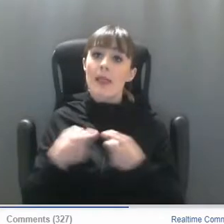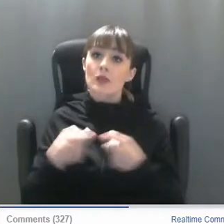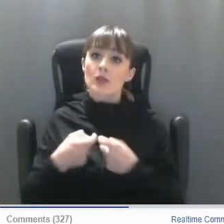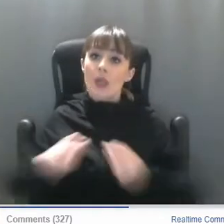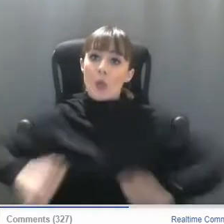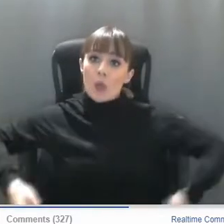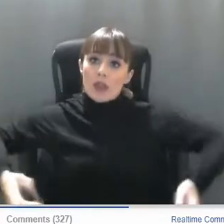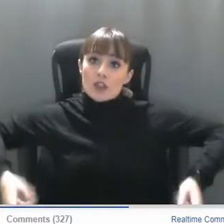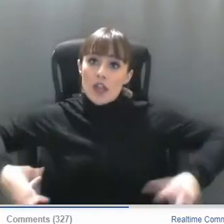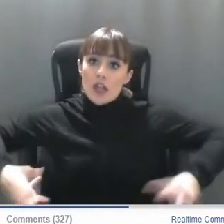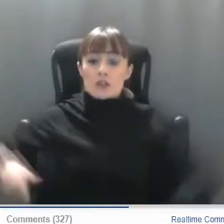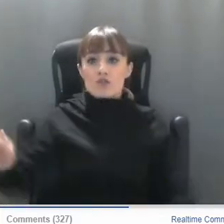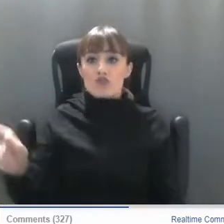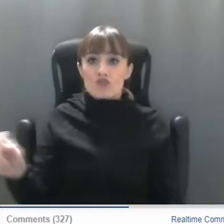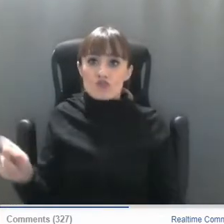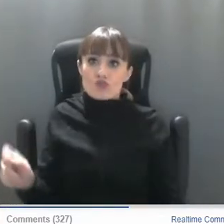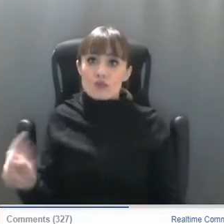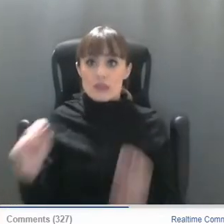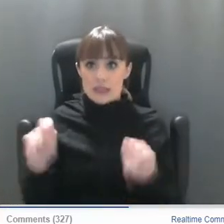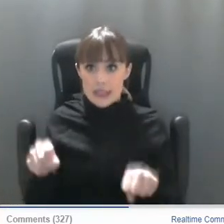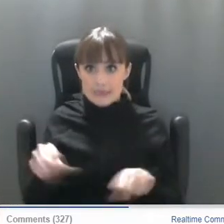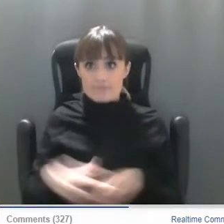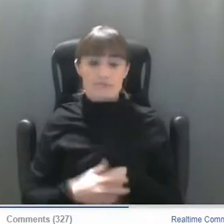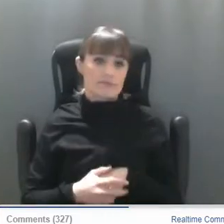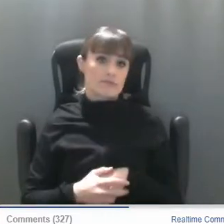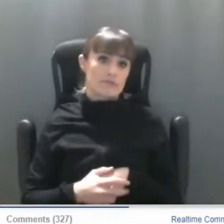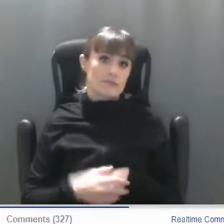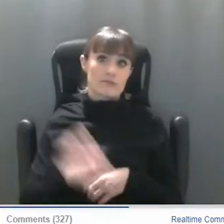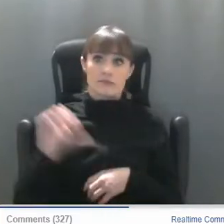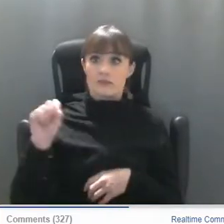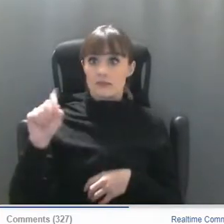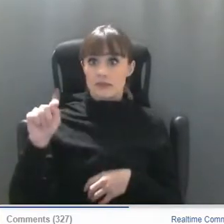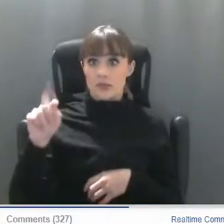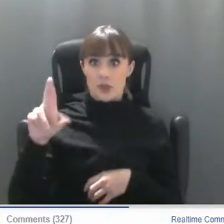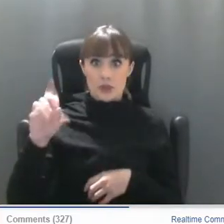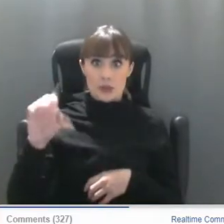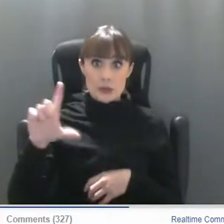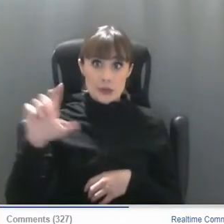still get strollers and wagons, you can still get all of the good stuff.